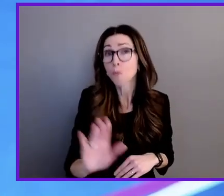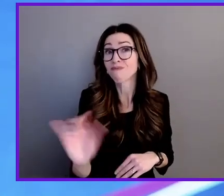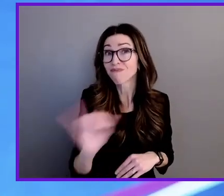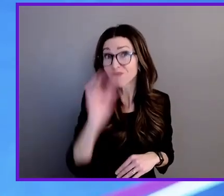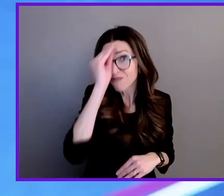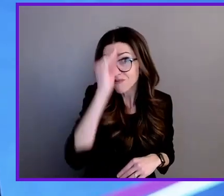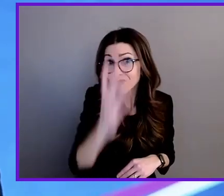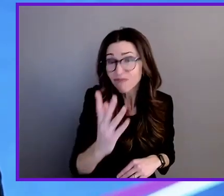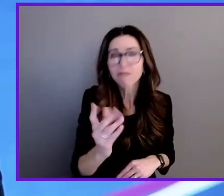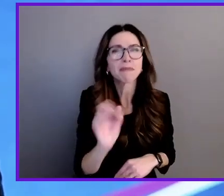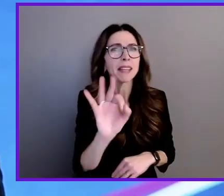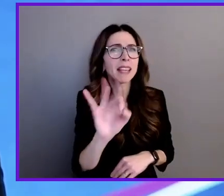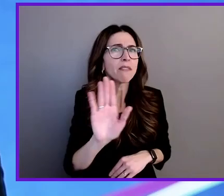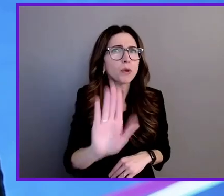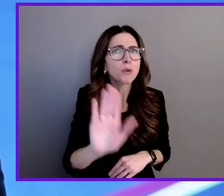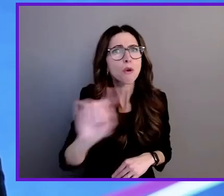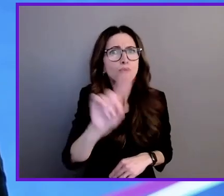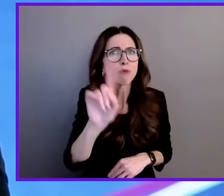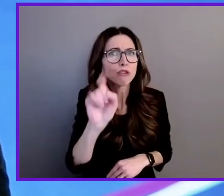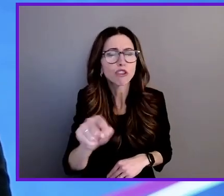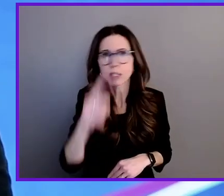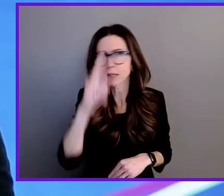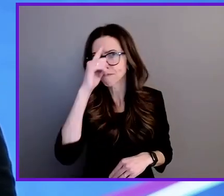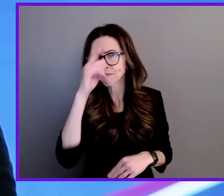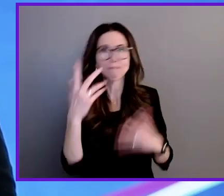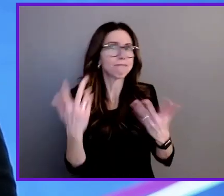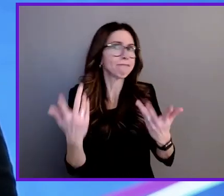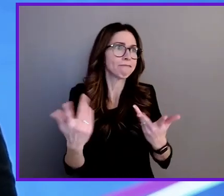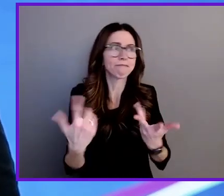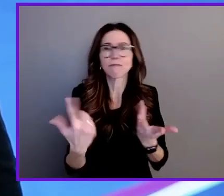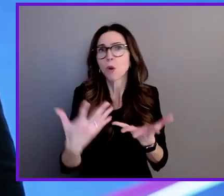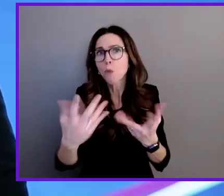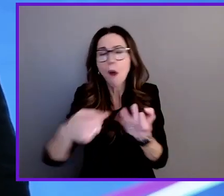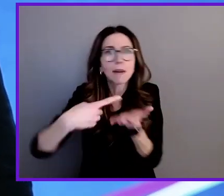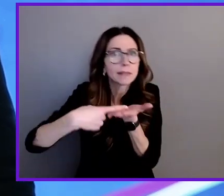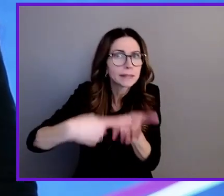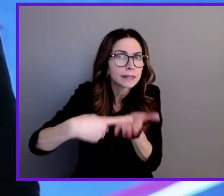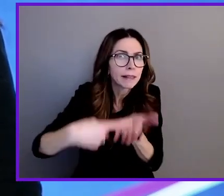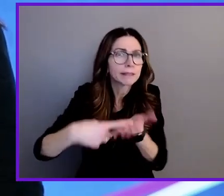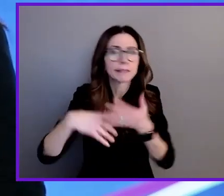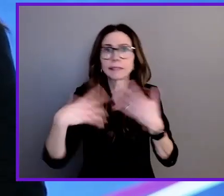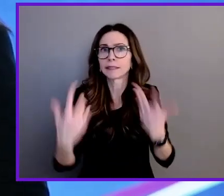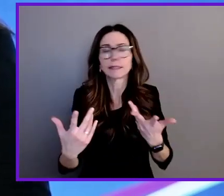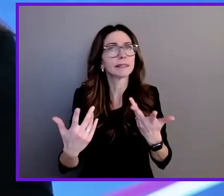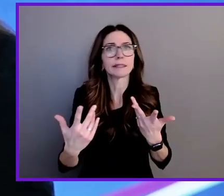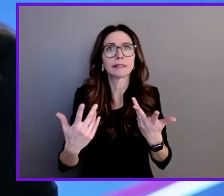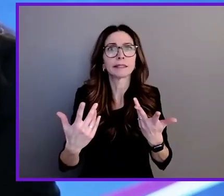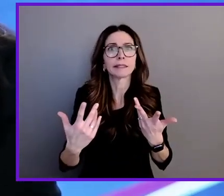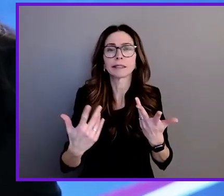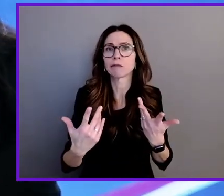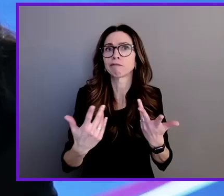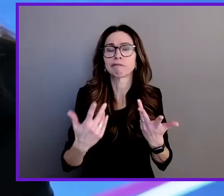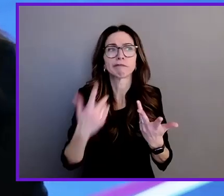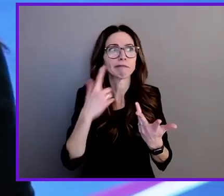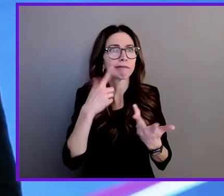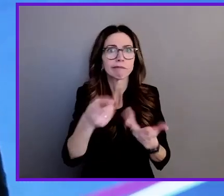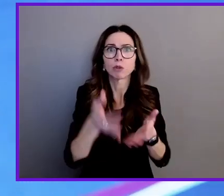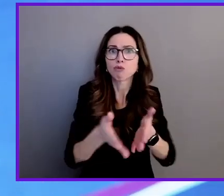that are directly related to grant applications or funding requests.